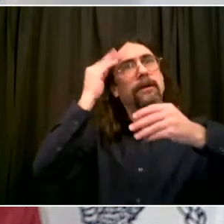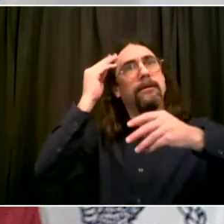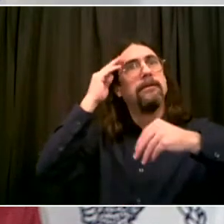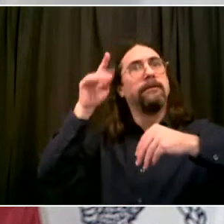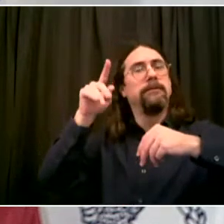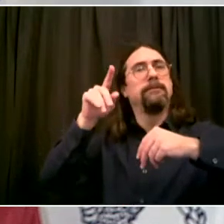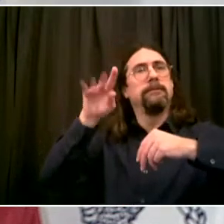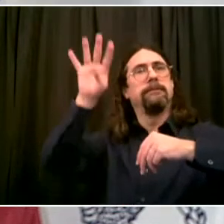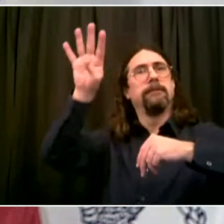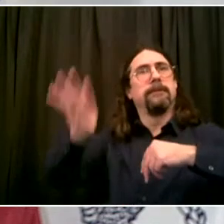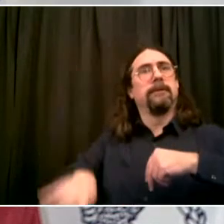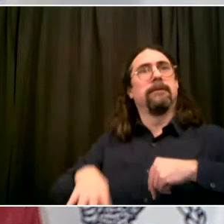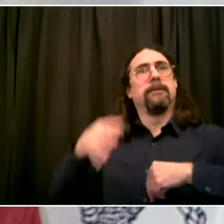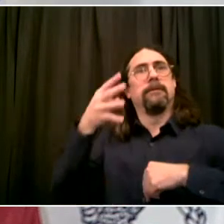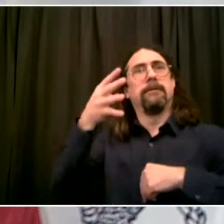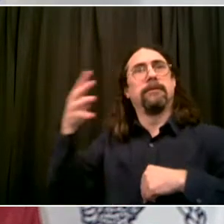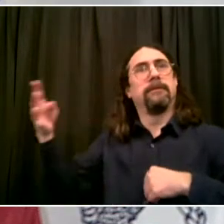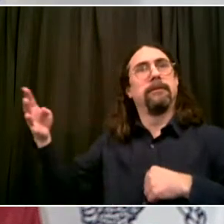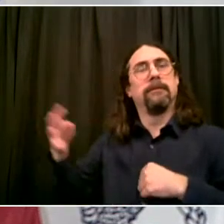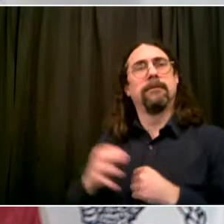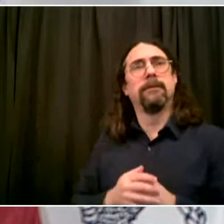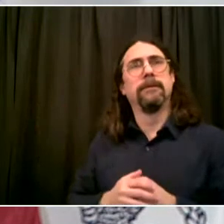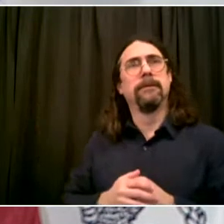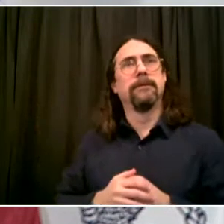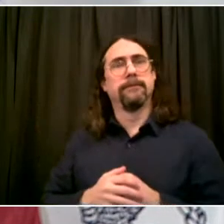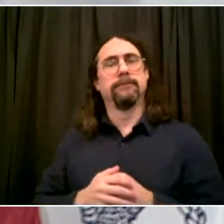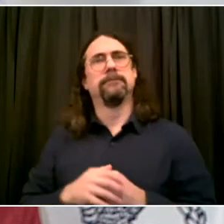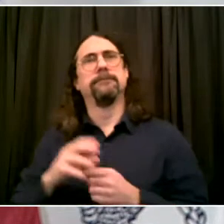THAT HAVE VERY LOW VACCINATION